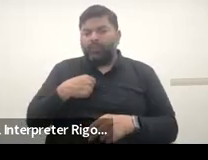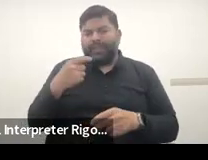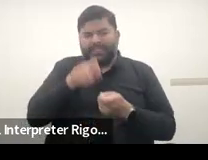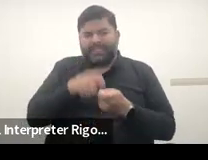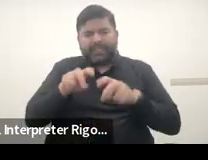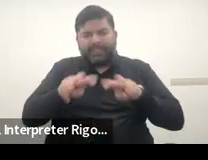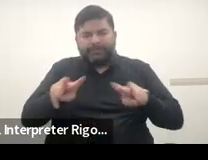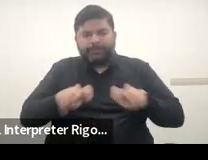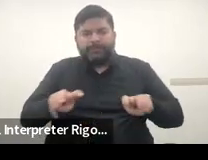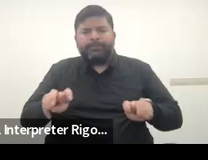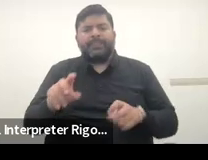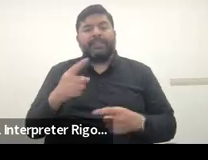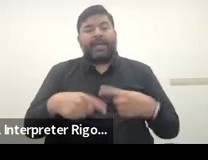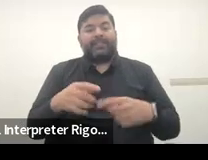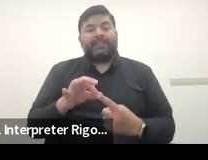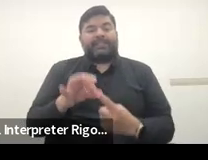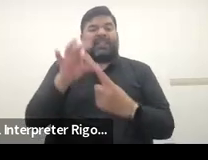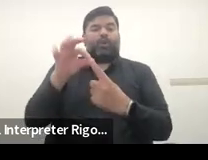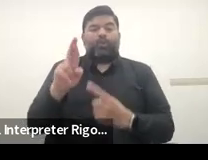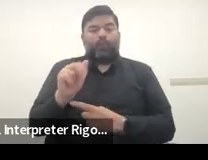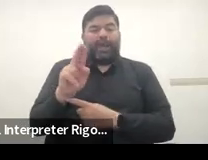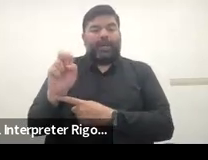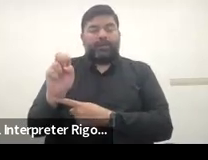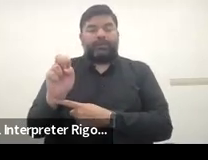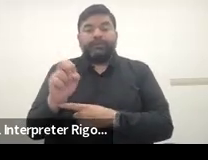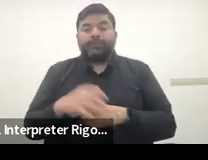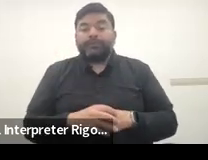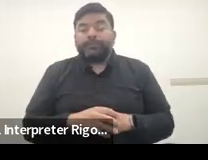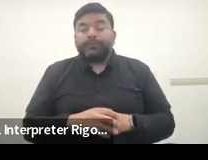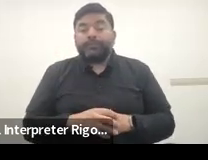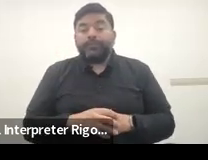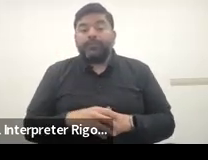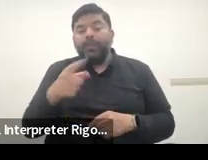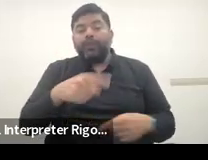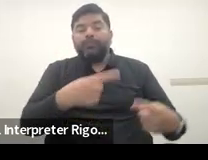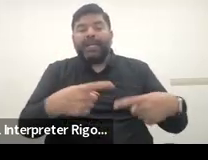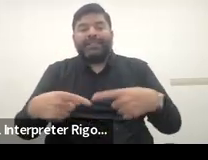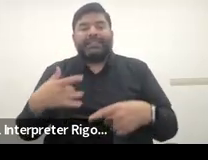data set so you know the long tail of signs that that don't have many examples